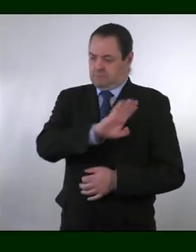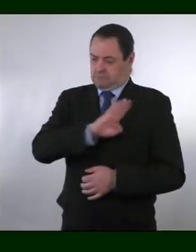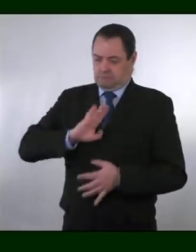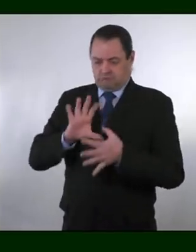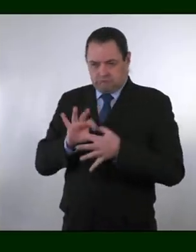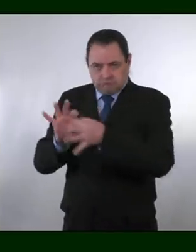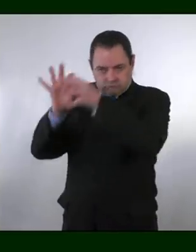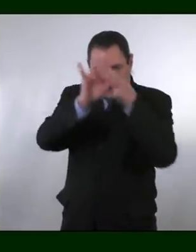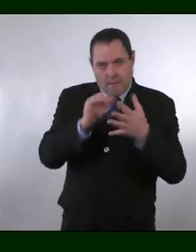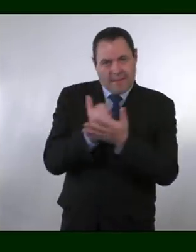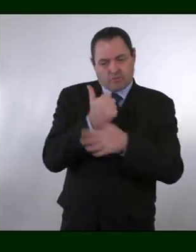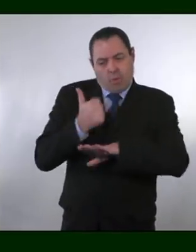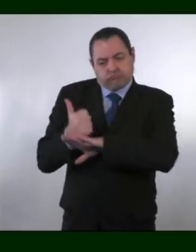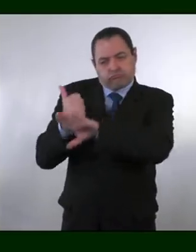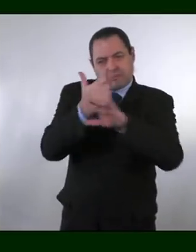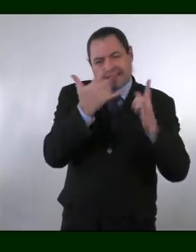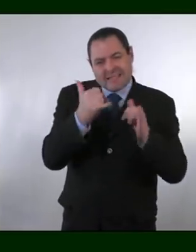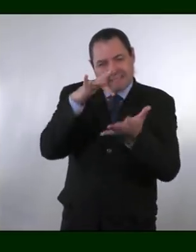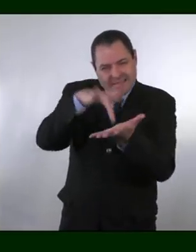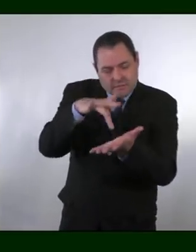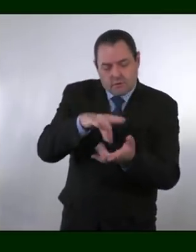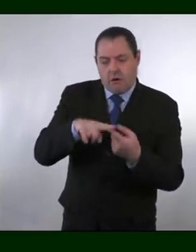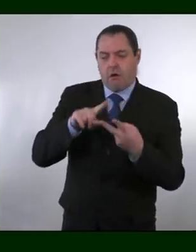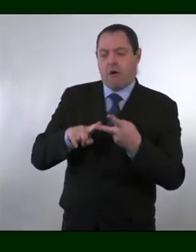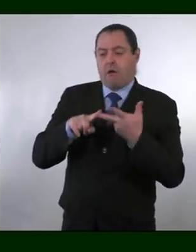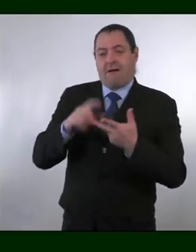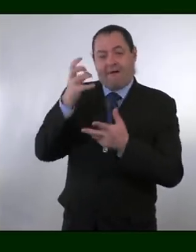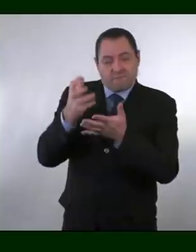throughout the whole UK; the way in which the furlough scheme has been deployed across the